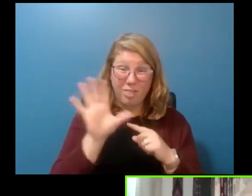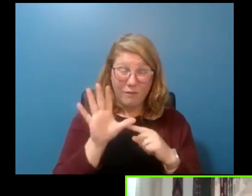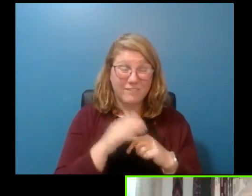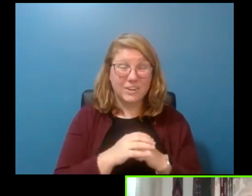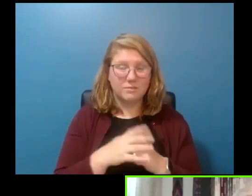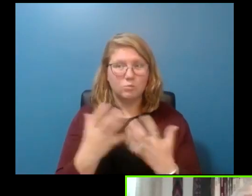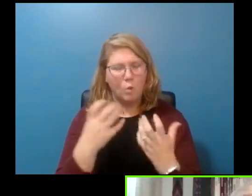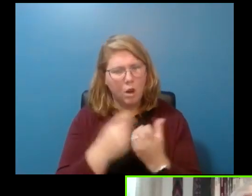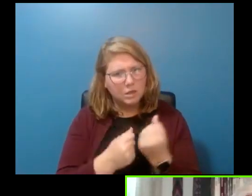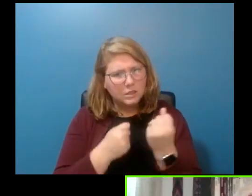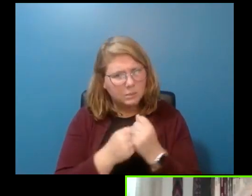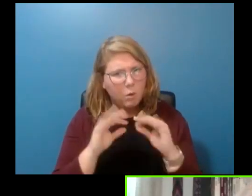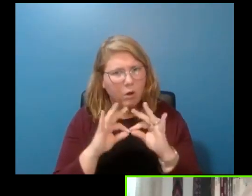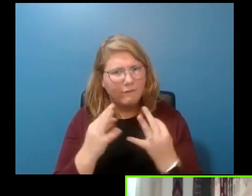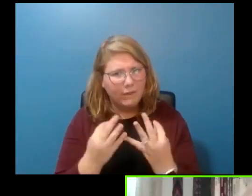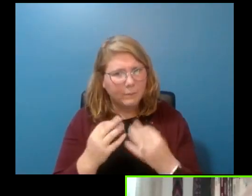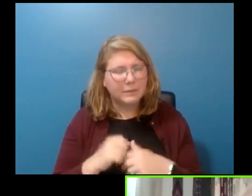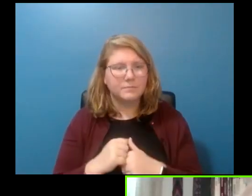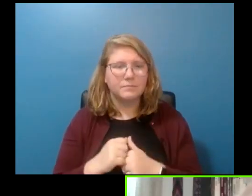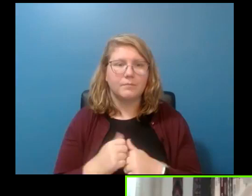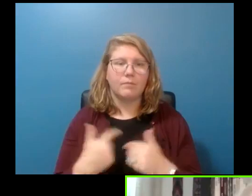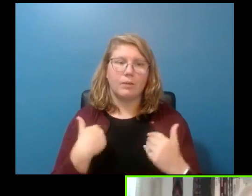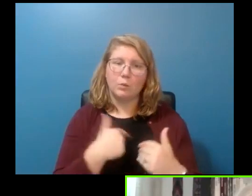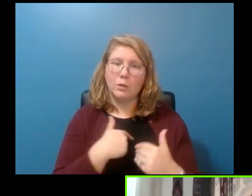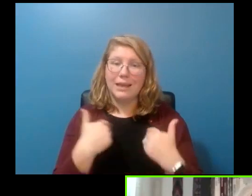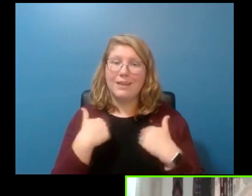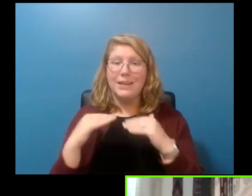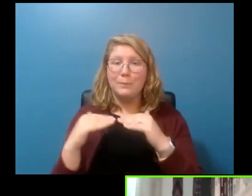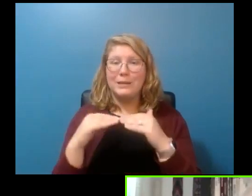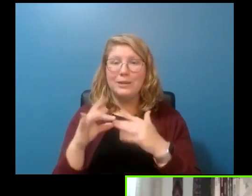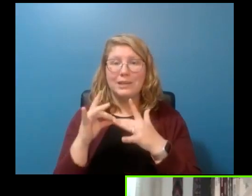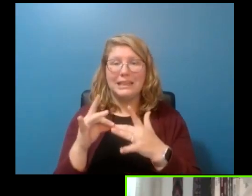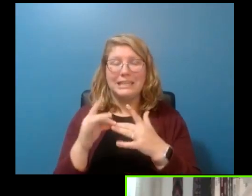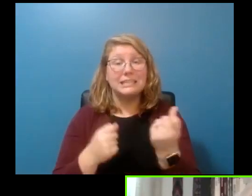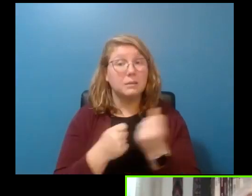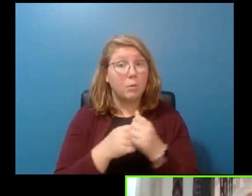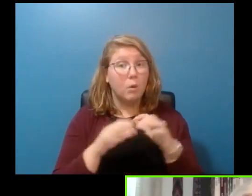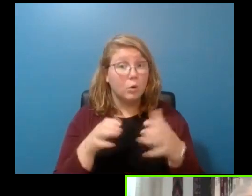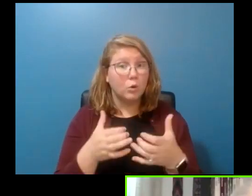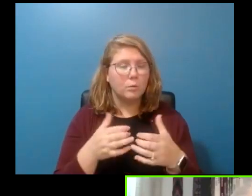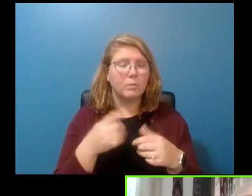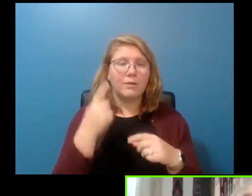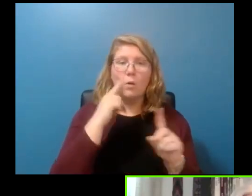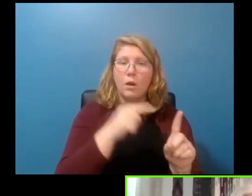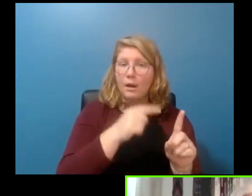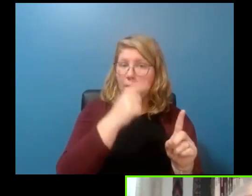We have classes for family members to help loved ones, suicide preconvenience classes